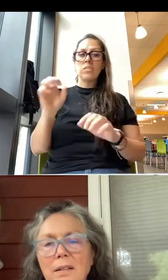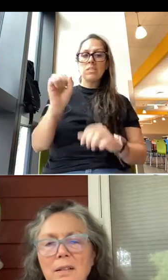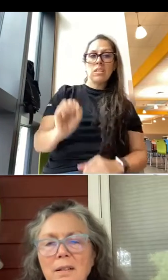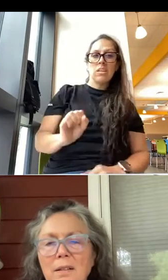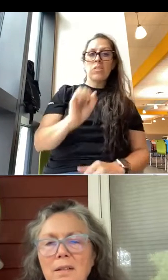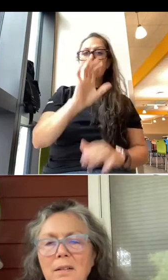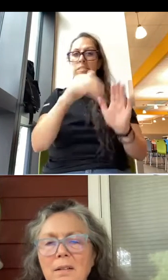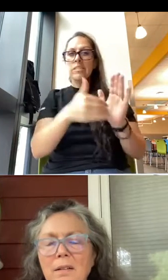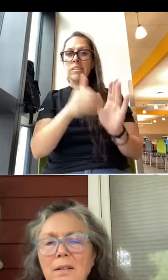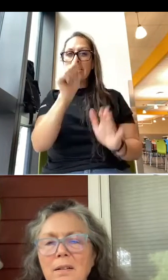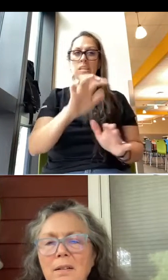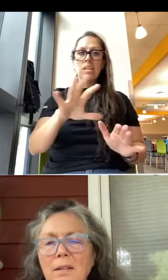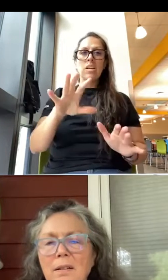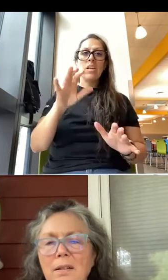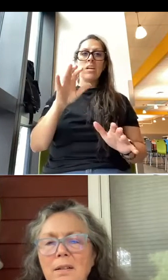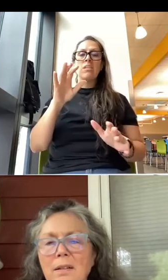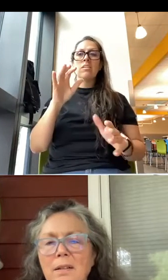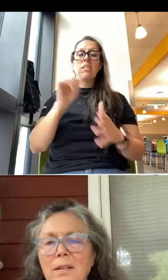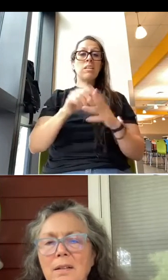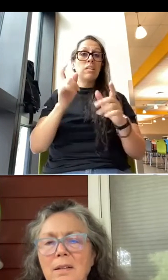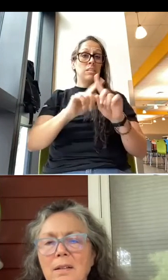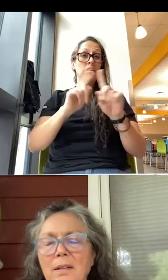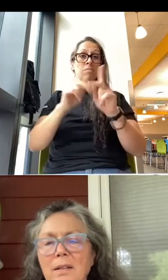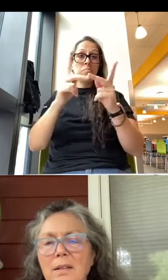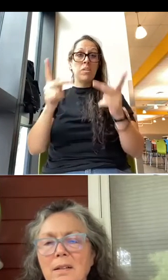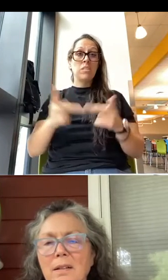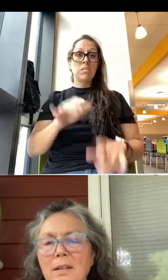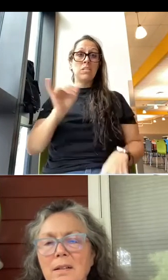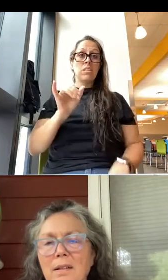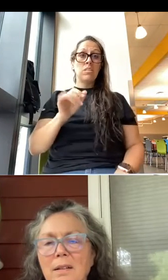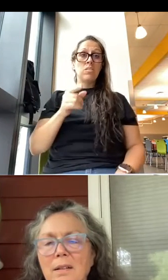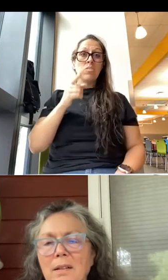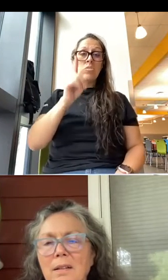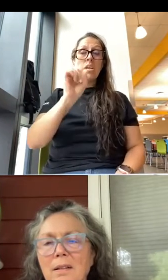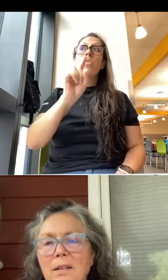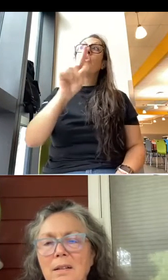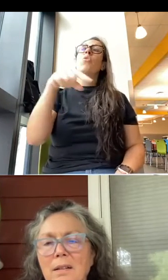Like in a lot of the places, it's like you you only become Asian when you step